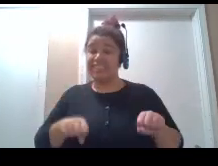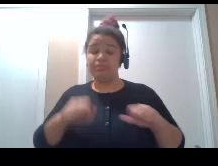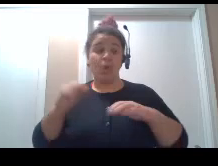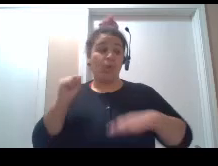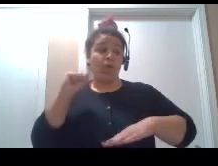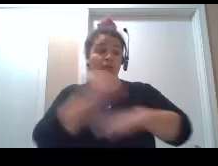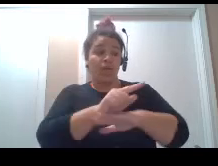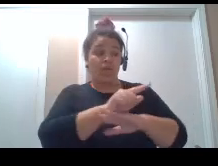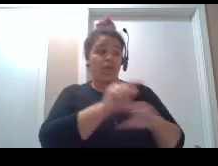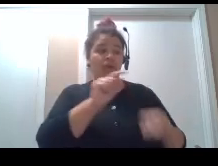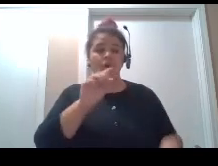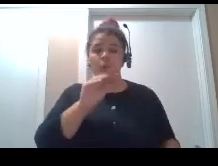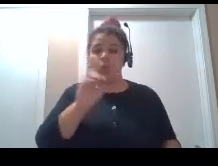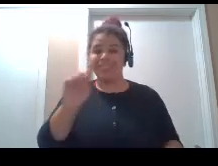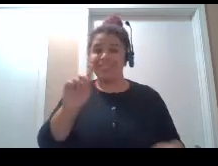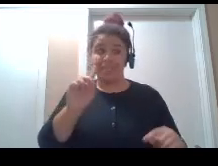you to the interview when they're ready.